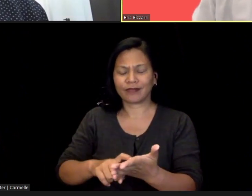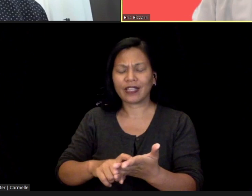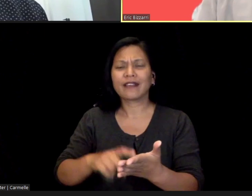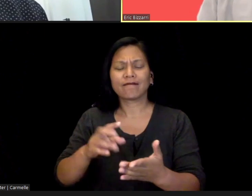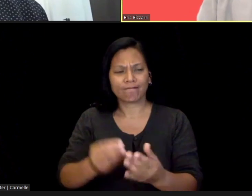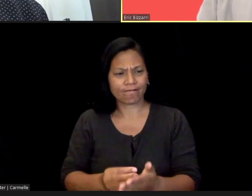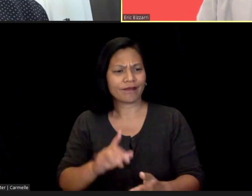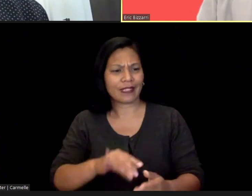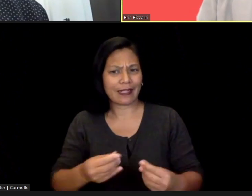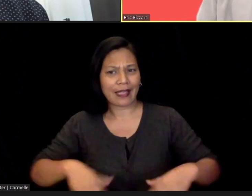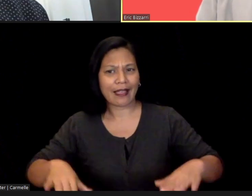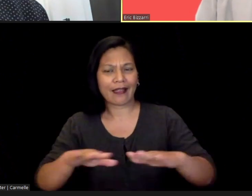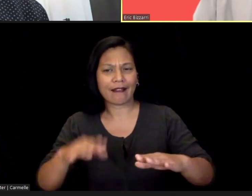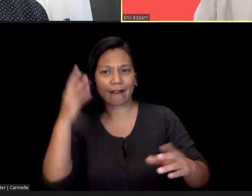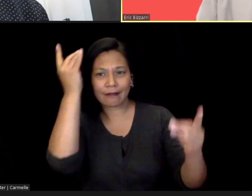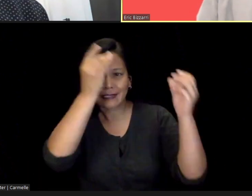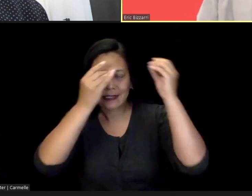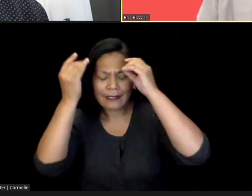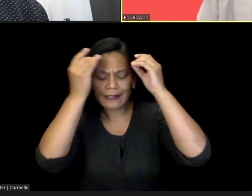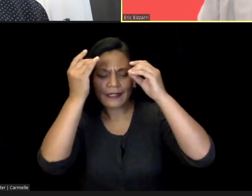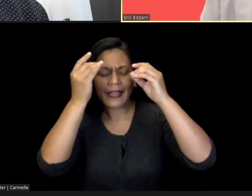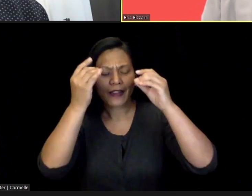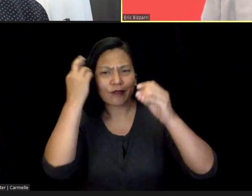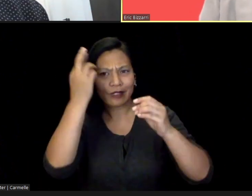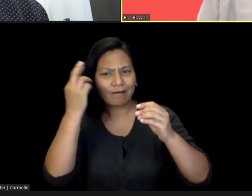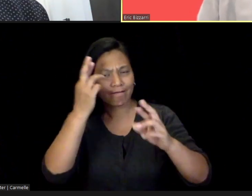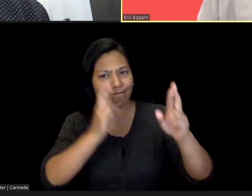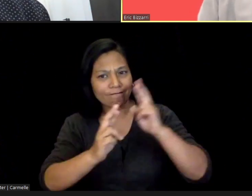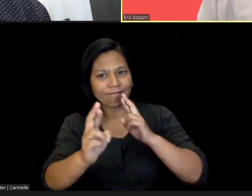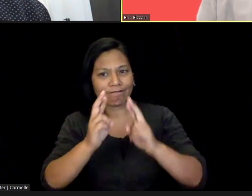All of which are essential in beginning to establish reciprocal relations.